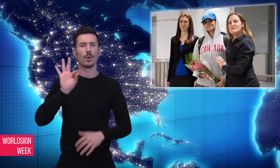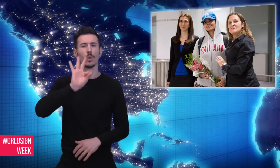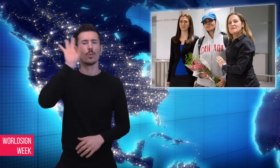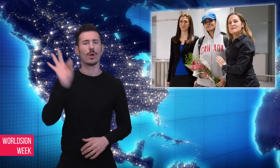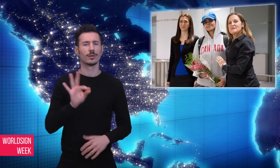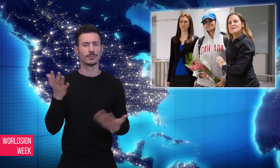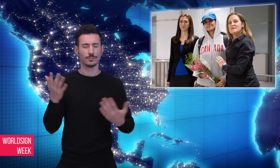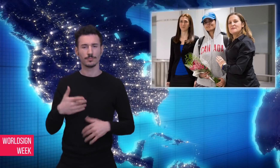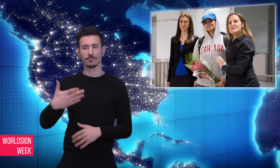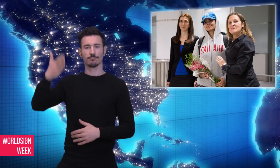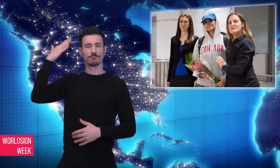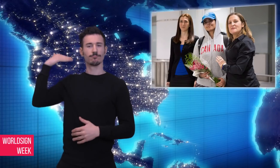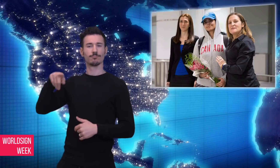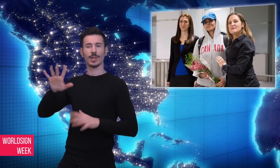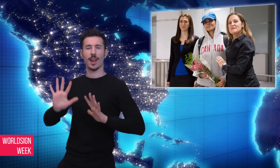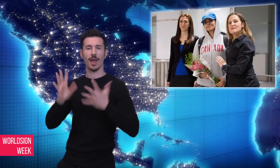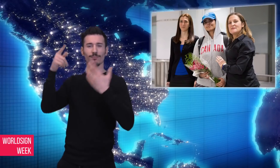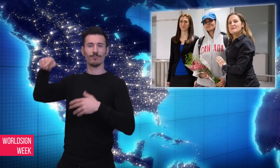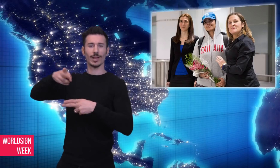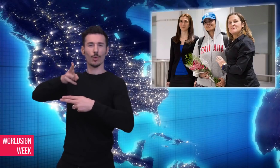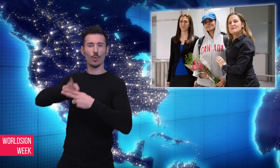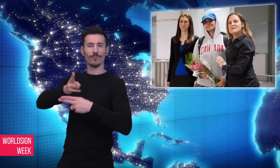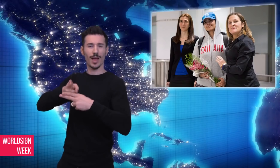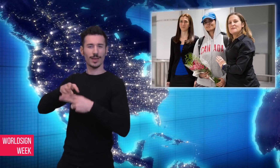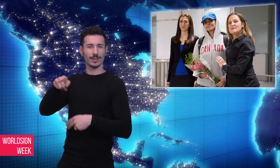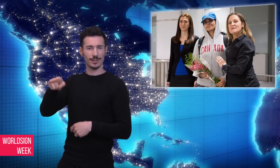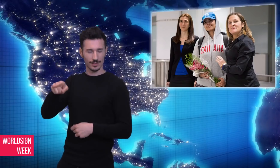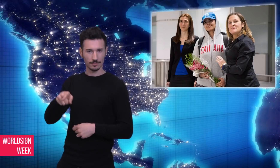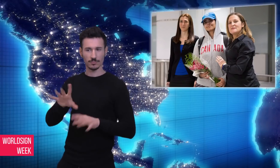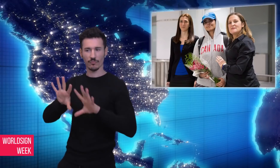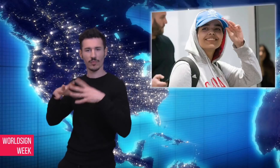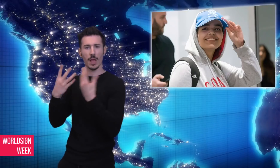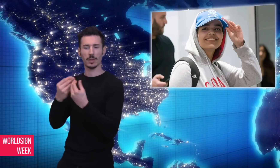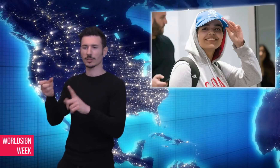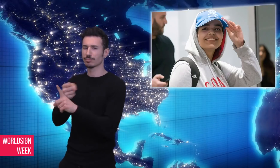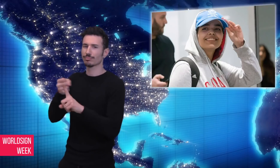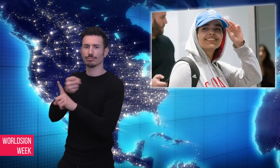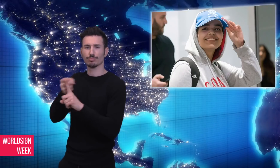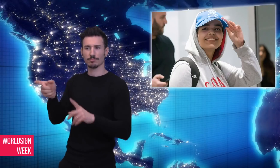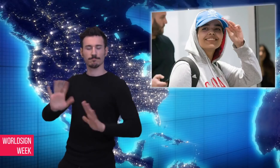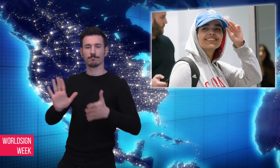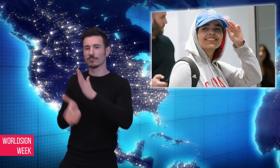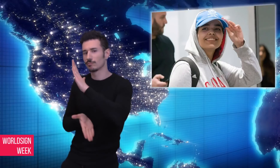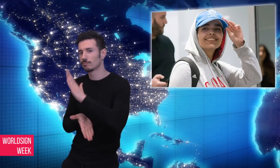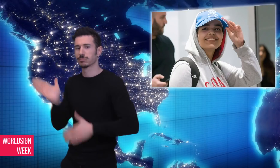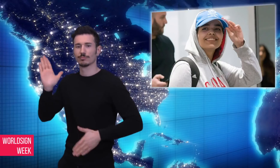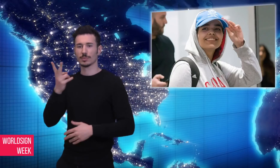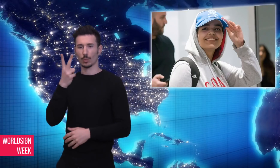family while on vacation in Kuwait two Saturdays ago.